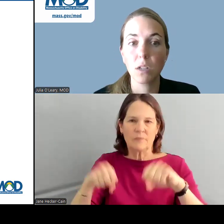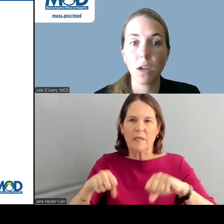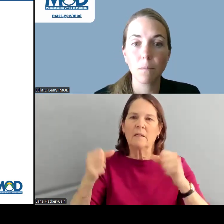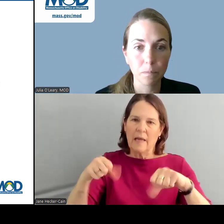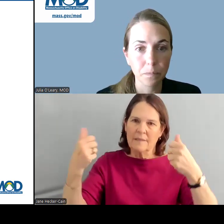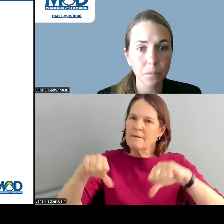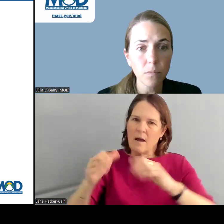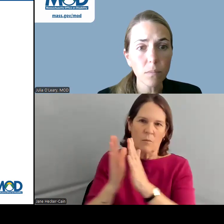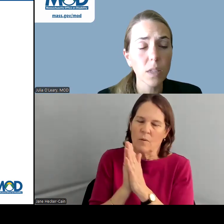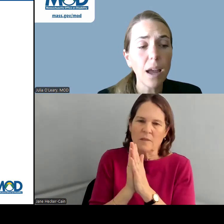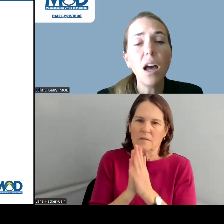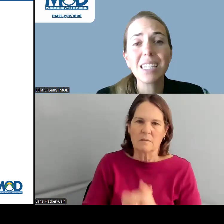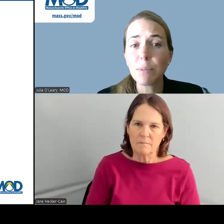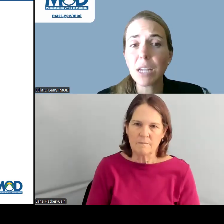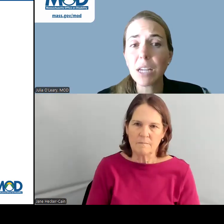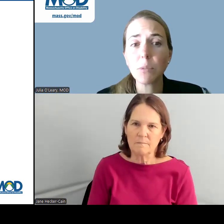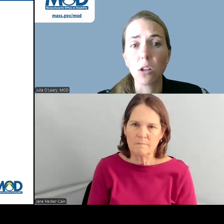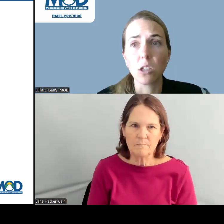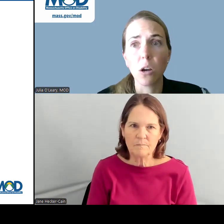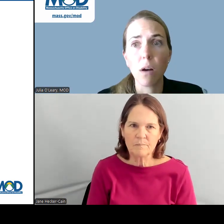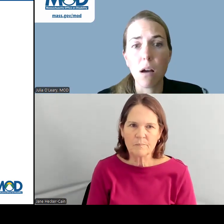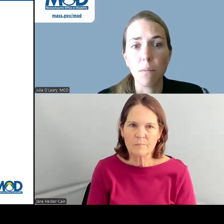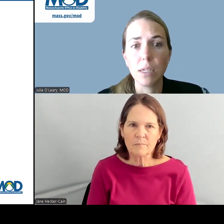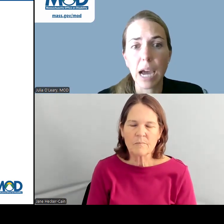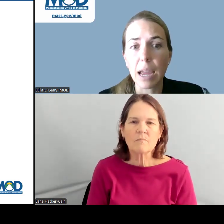It's also a reason to renegotiate the terms of it.